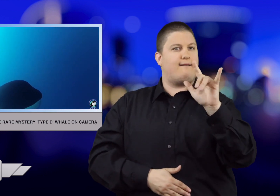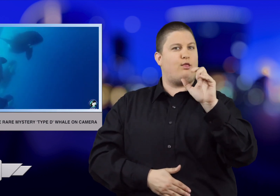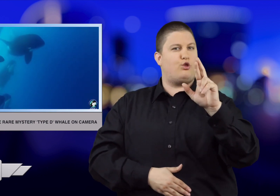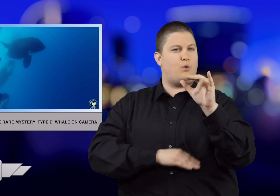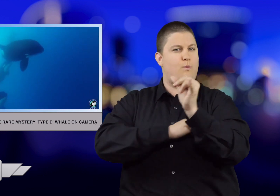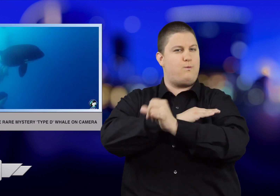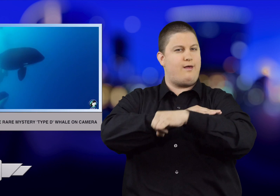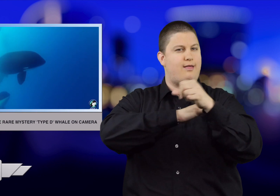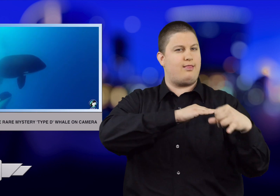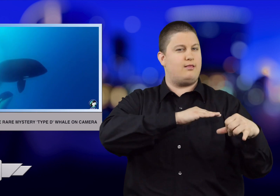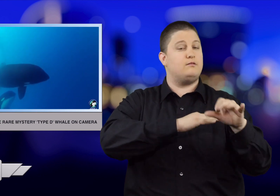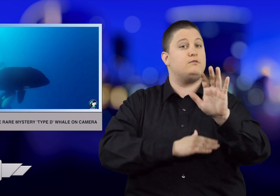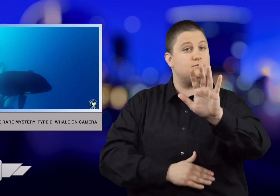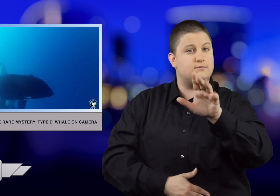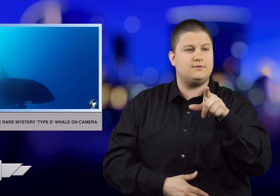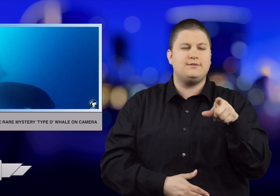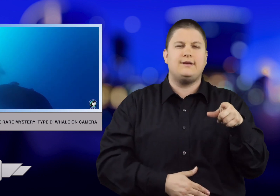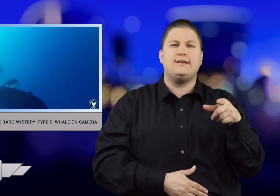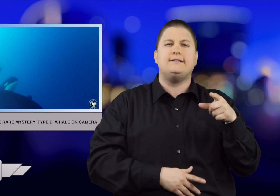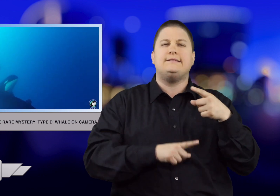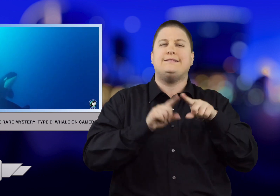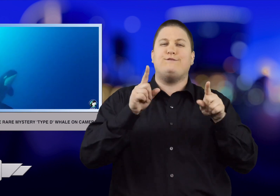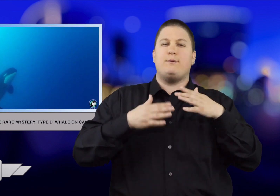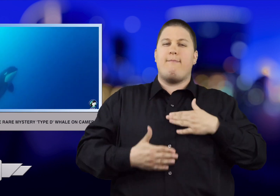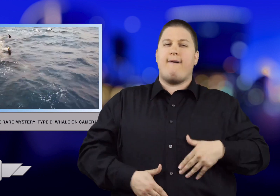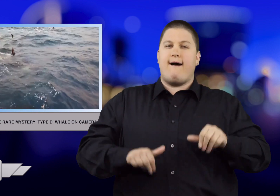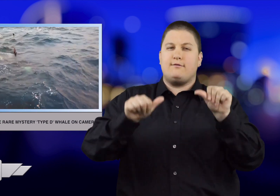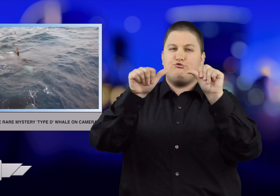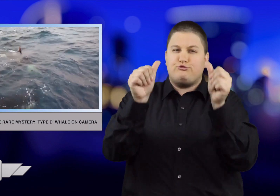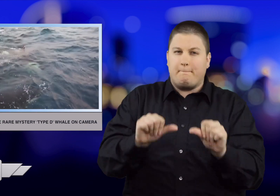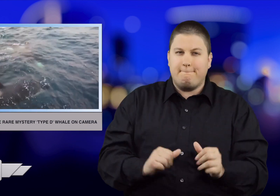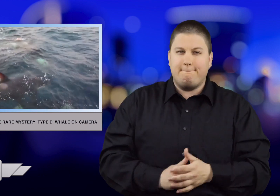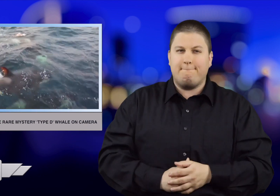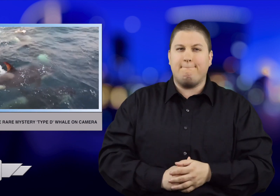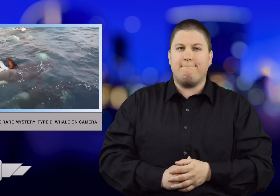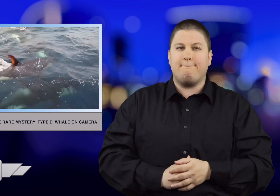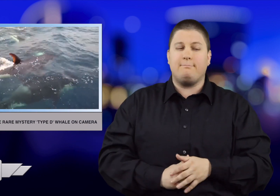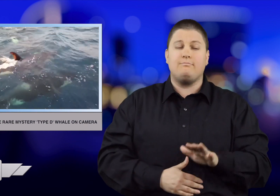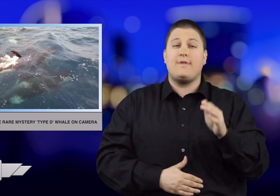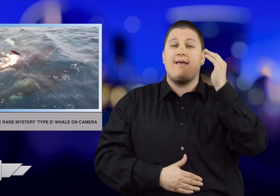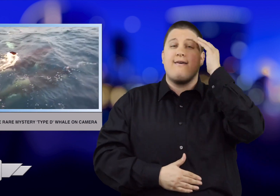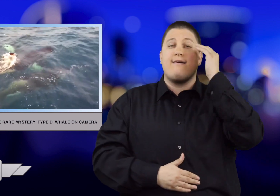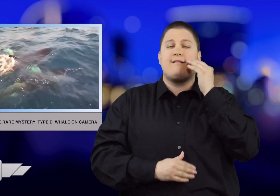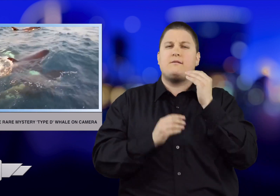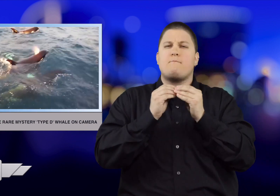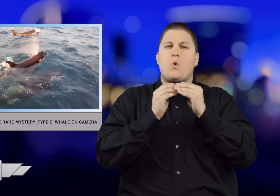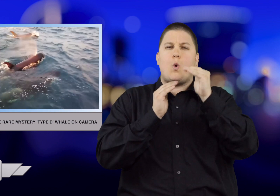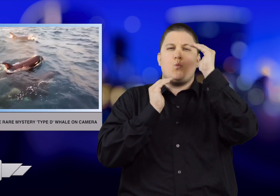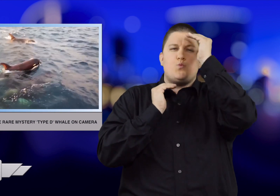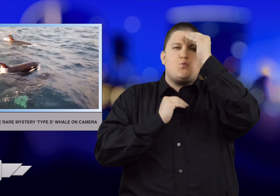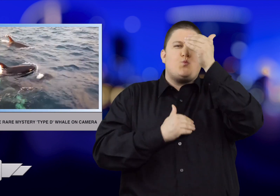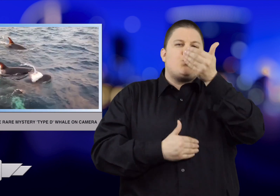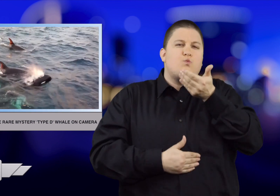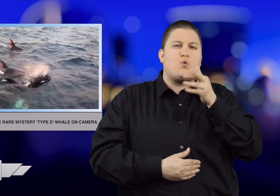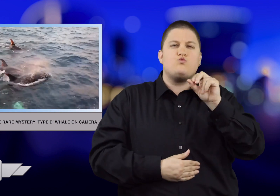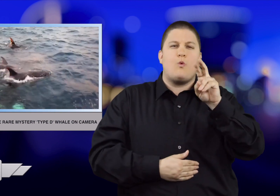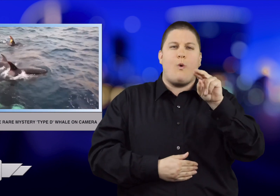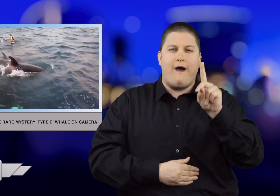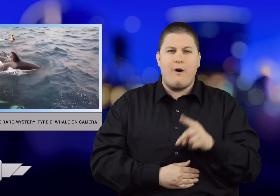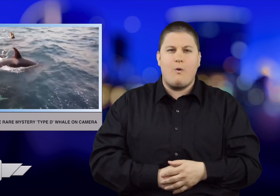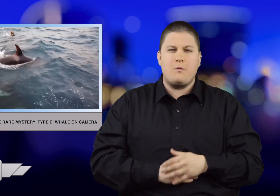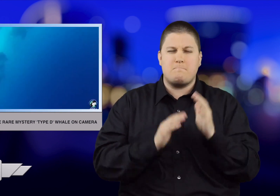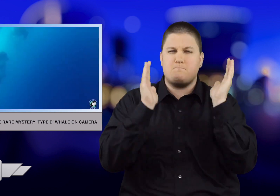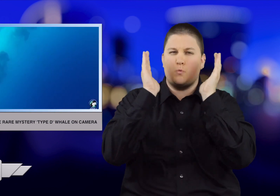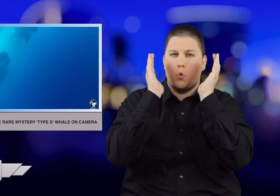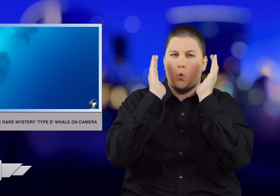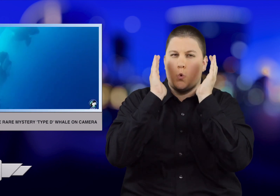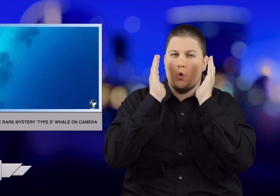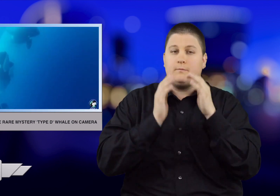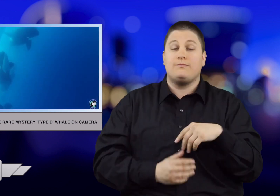They look like killer whales but they have a different body shape, a more rounded head